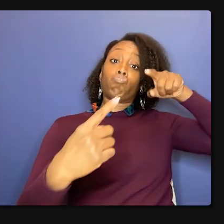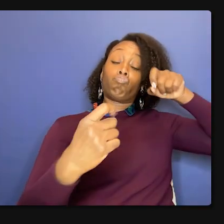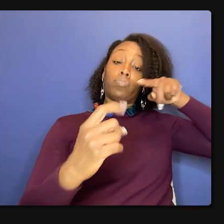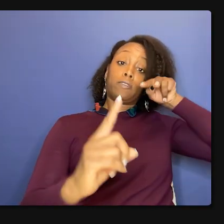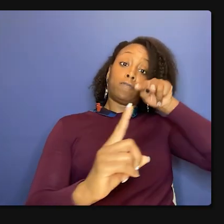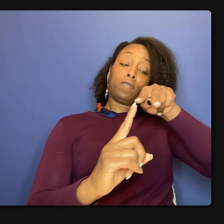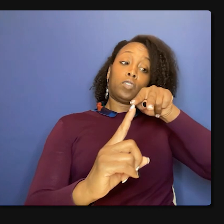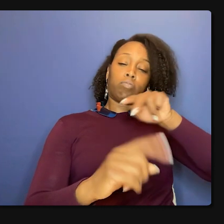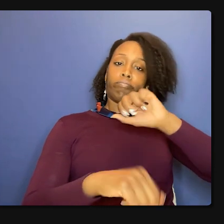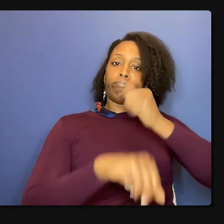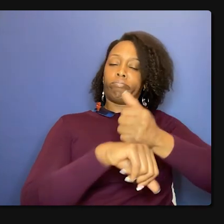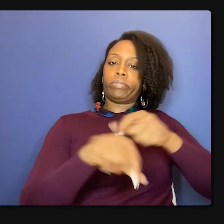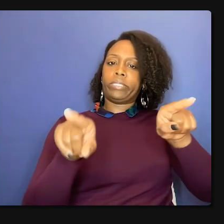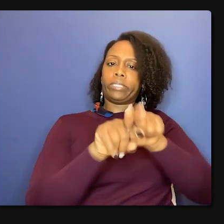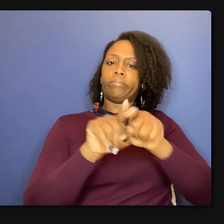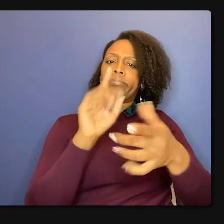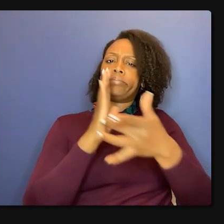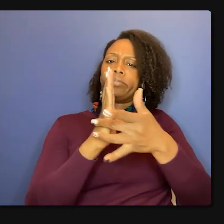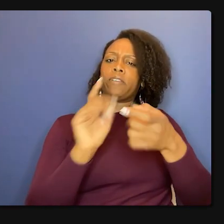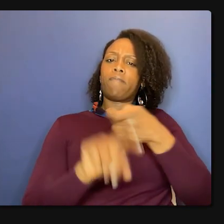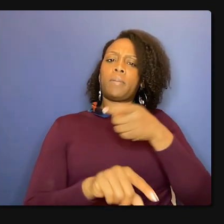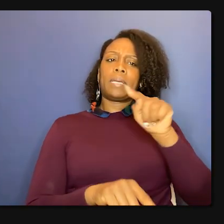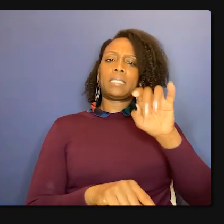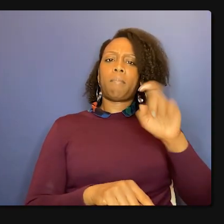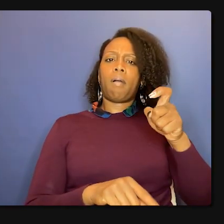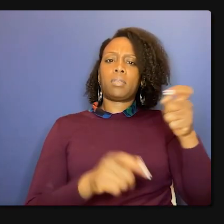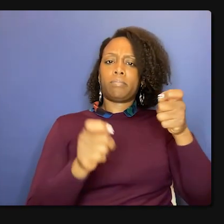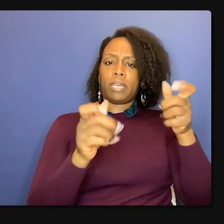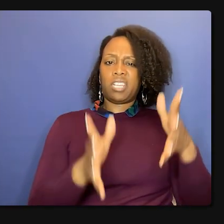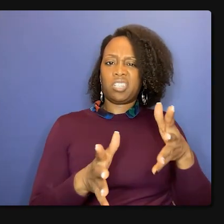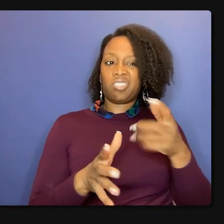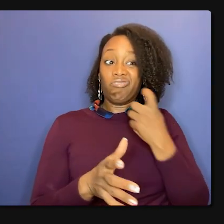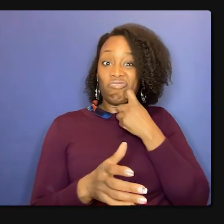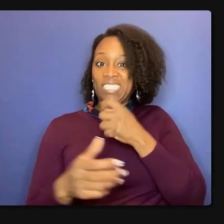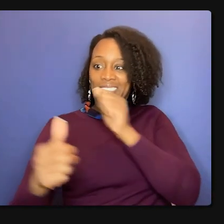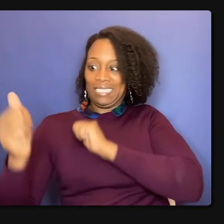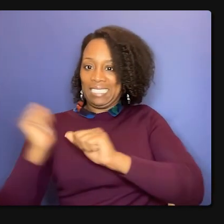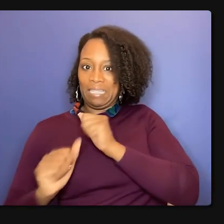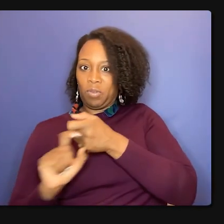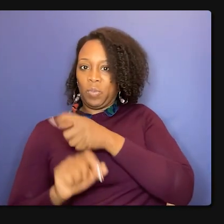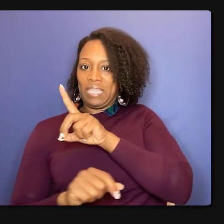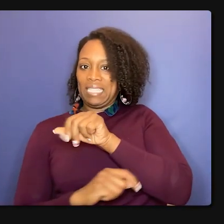This remote view is built on the same technology from the Xbox Manager that Dana demoed